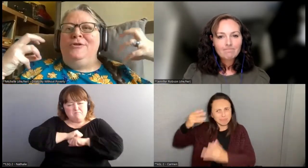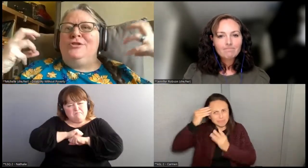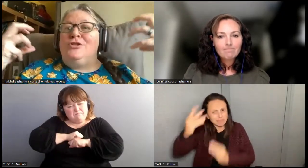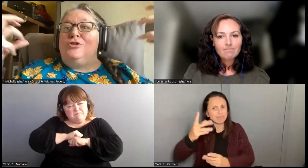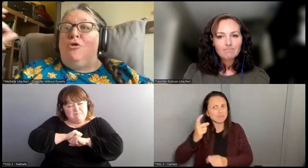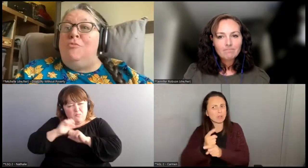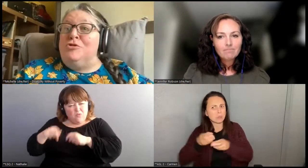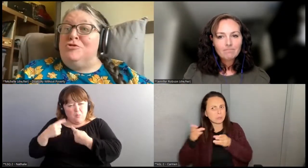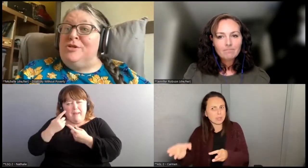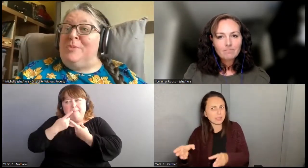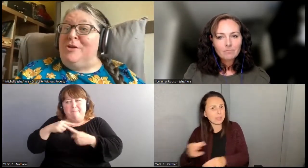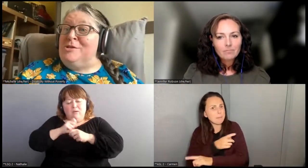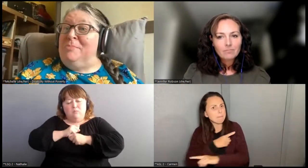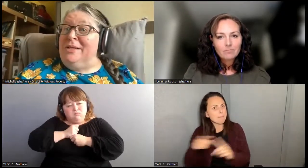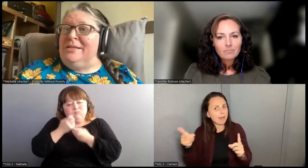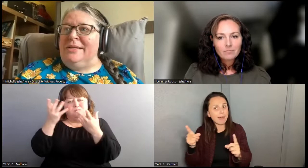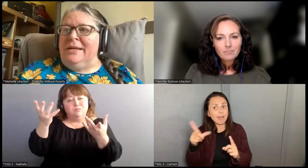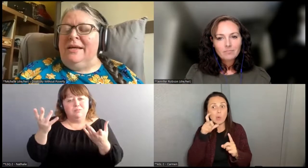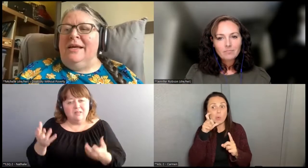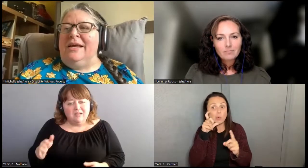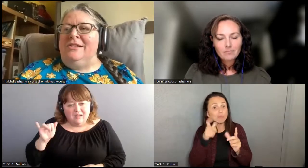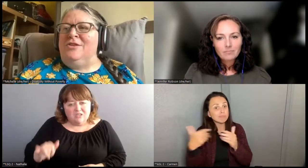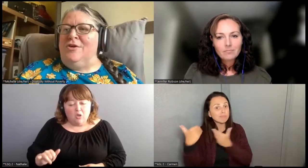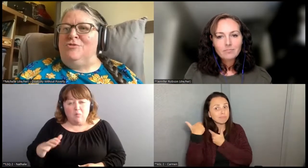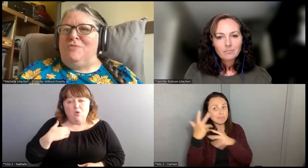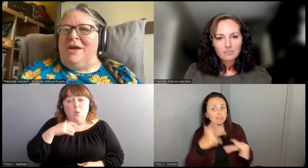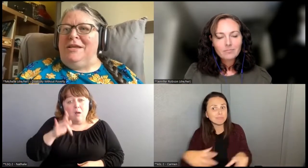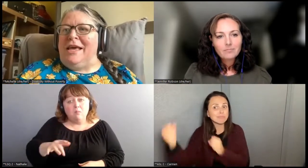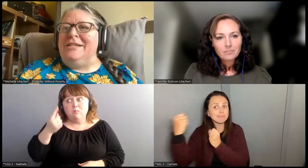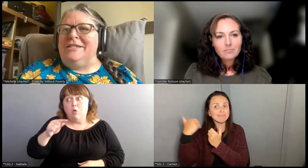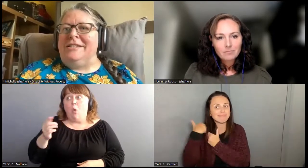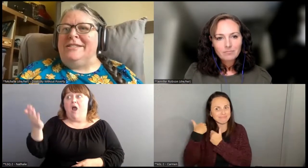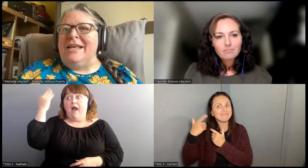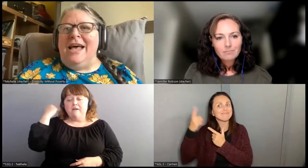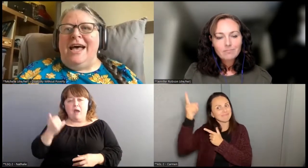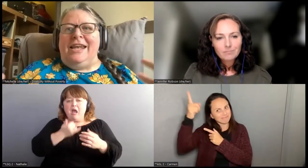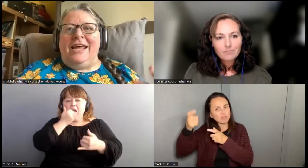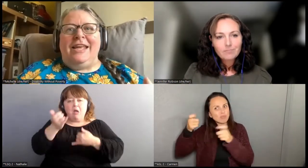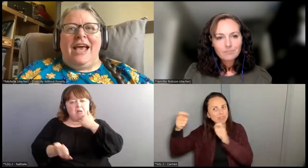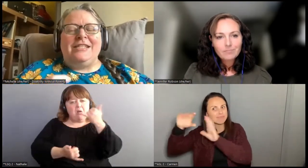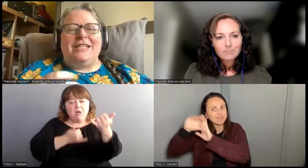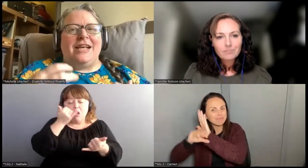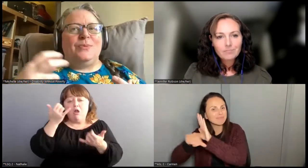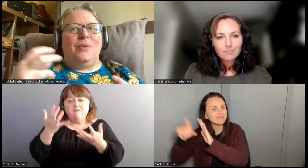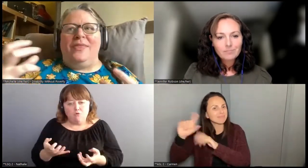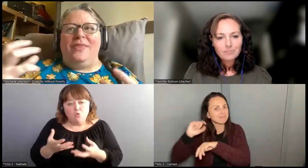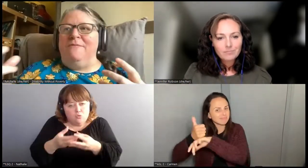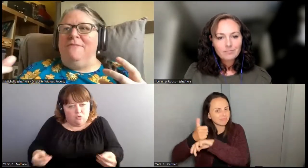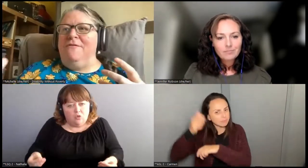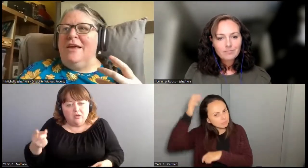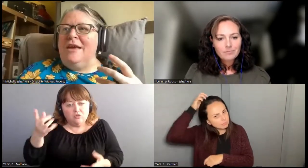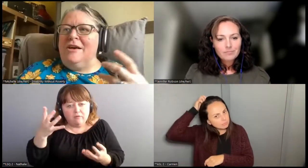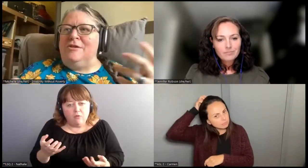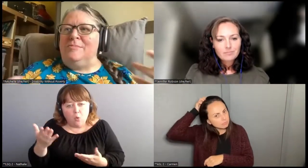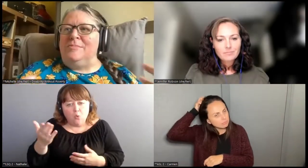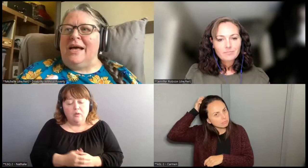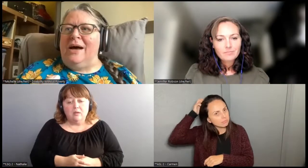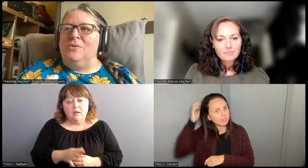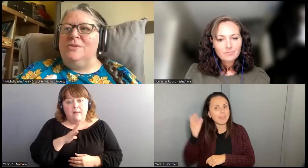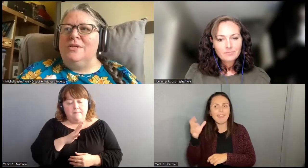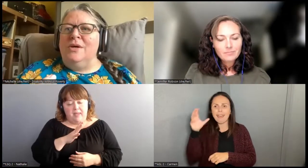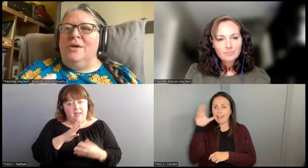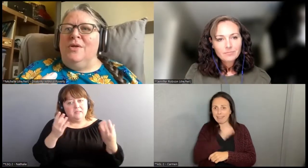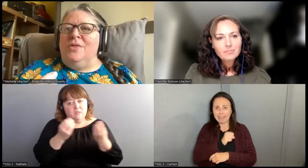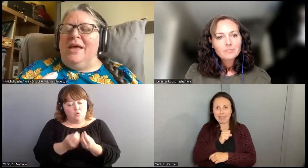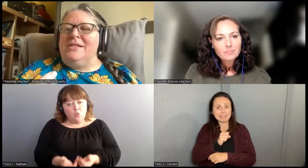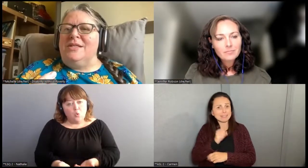PUTS SO MUCH RESPONSIBILITY INTO THE REGULATIONS. I GUESS THAT'S WHERE THAT FEAR COMES OUT IS